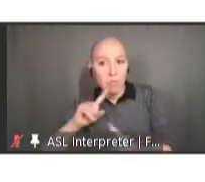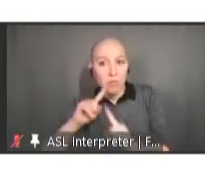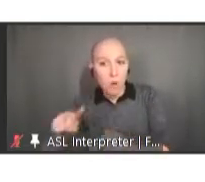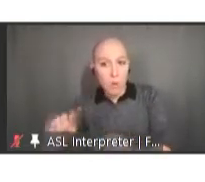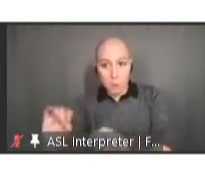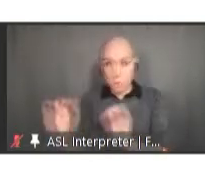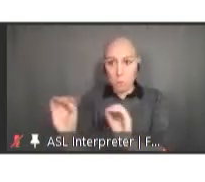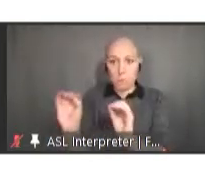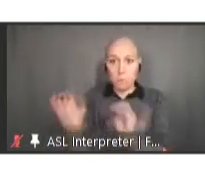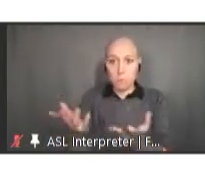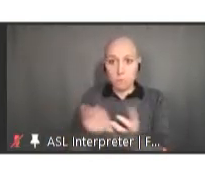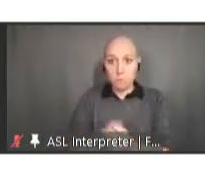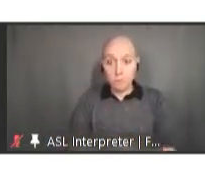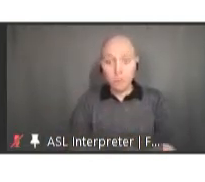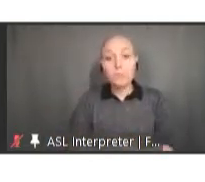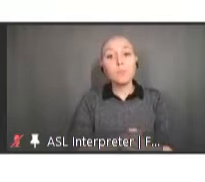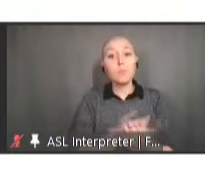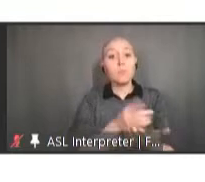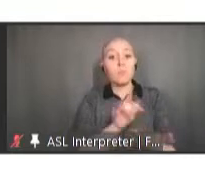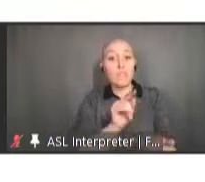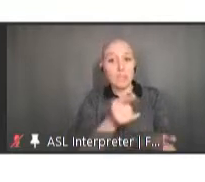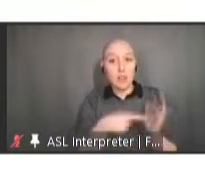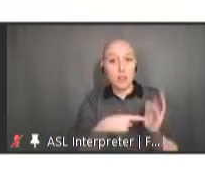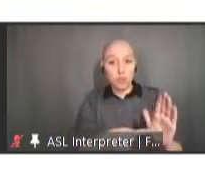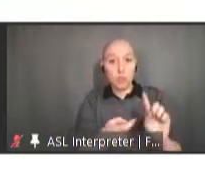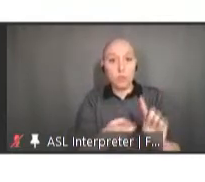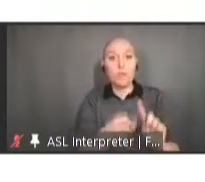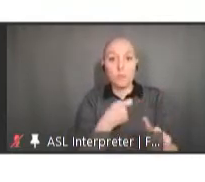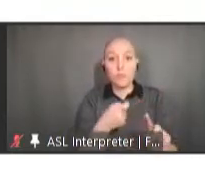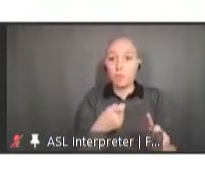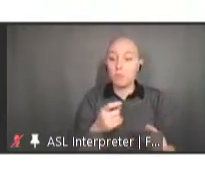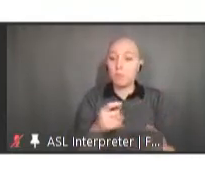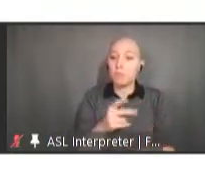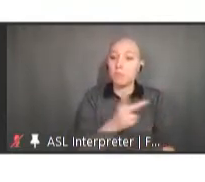Now the data shown here from hospitalized COVID-19 patients with and without cancer.